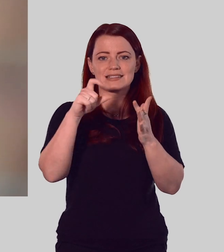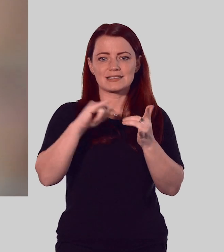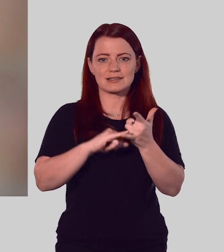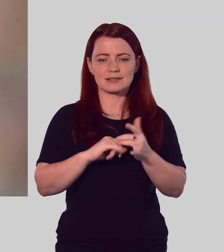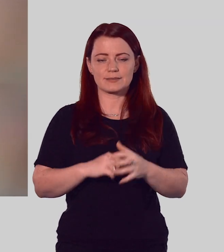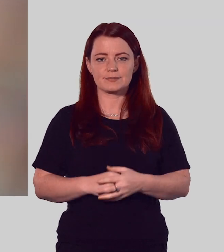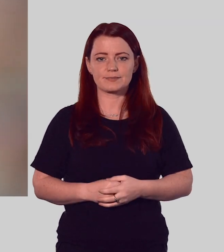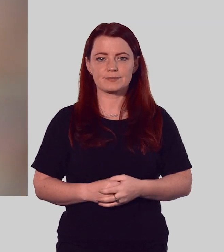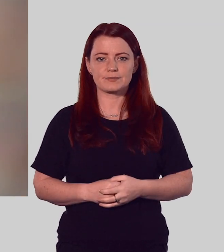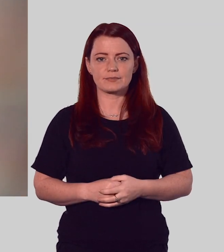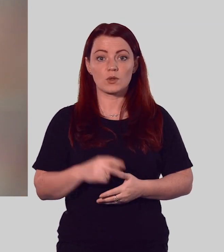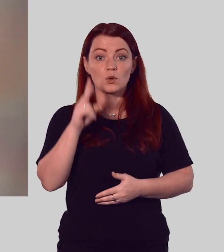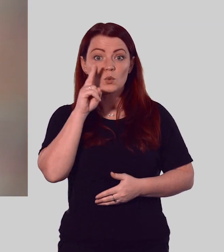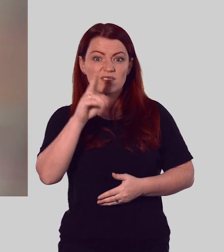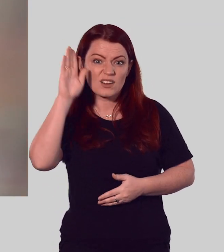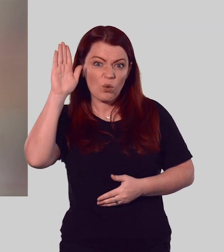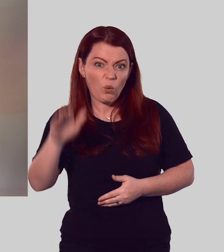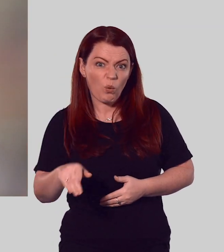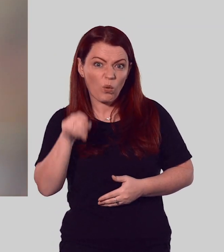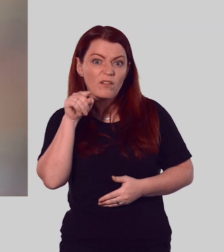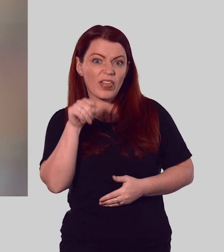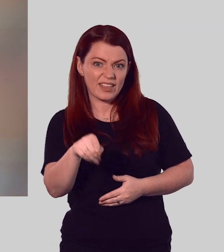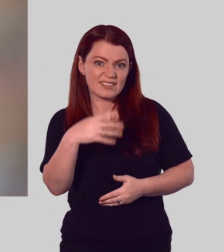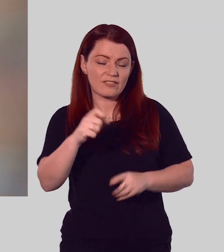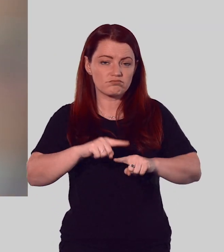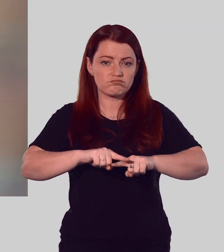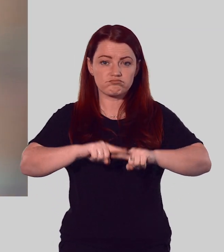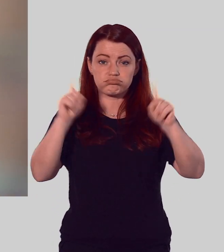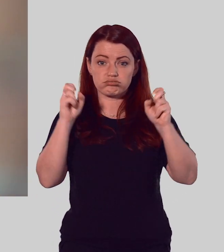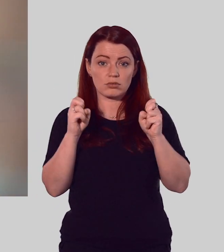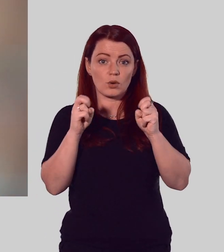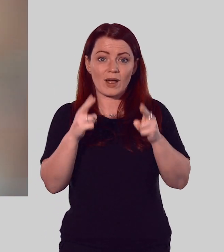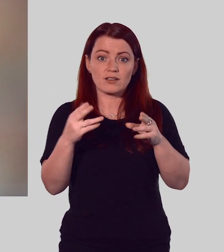different modes of participation for participants and audience.